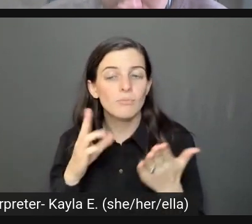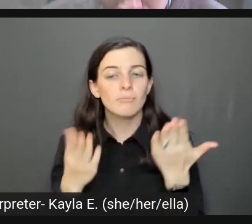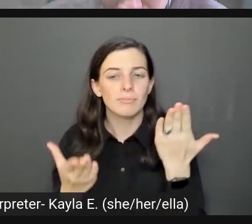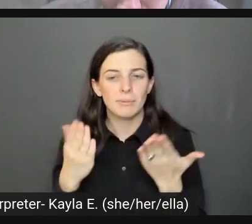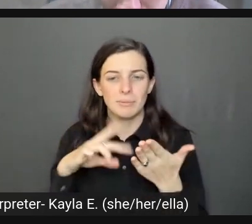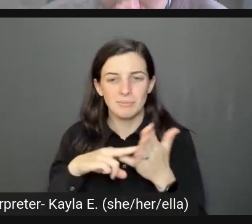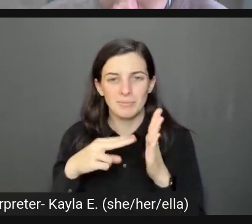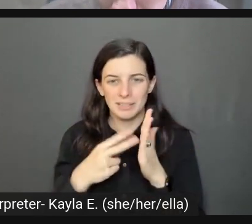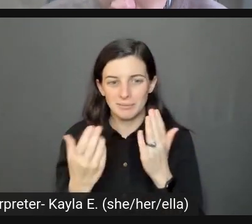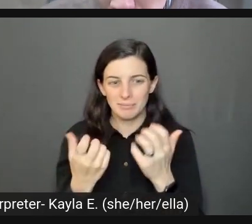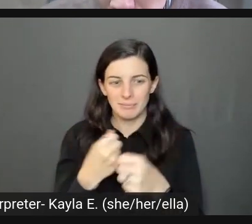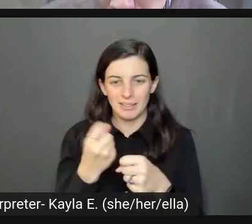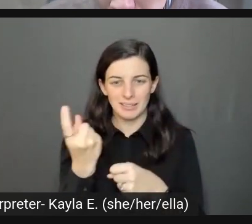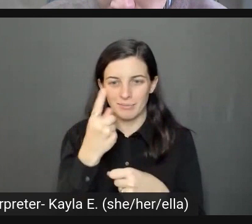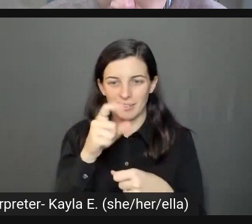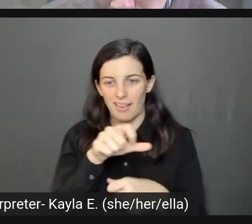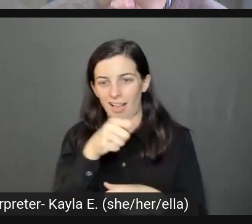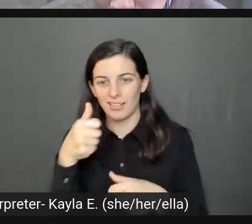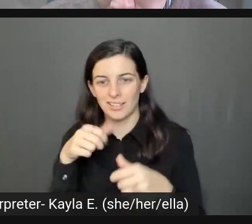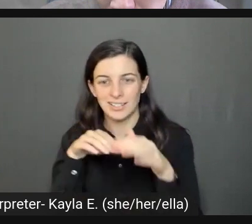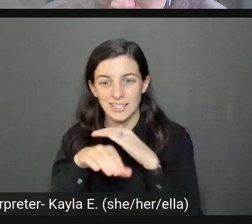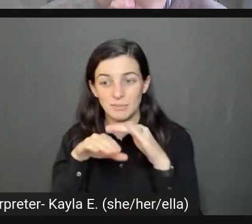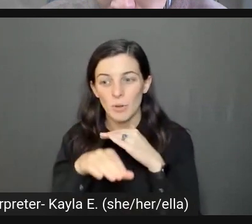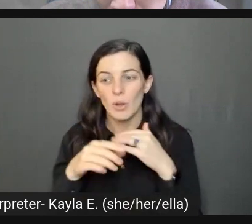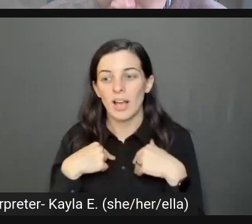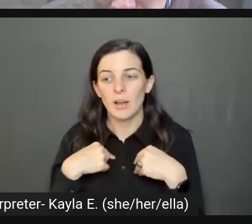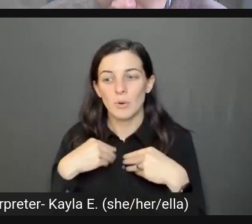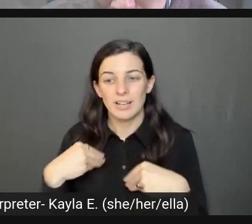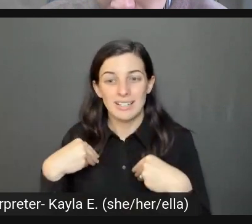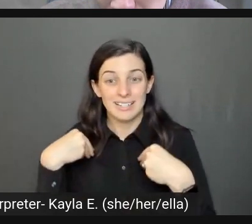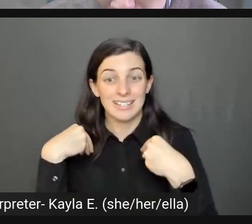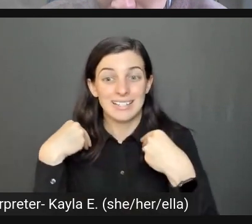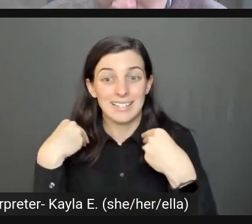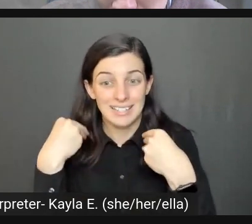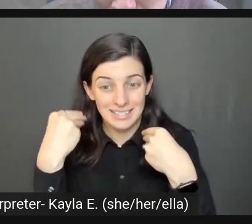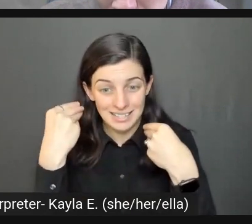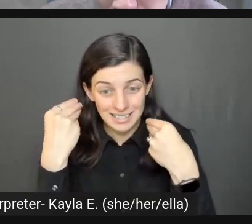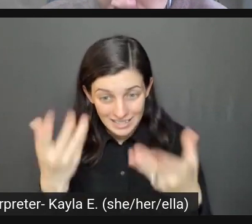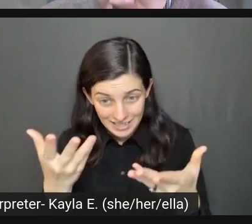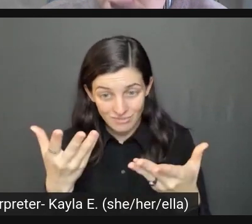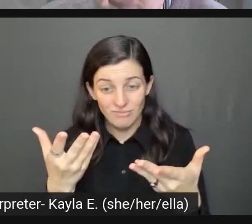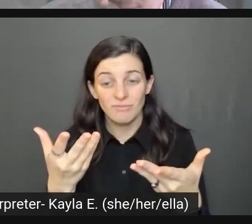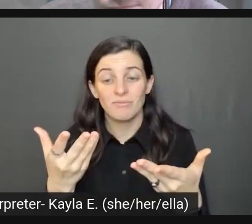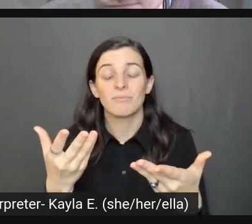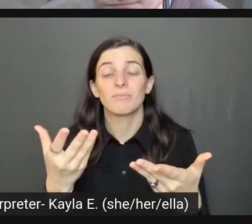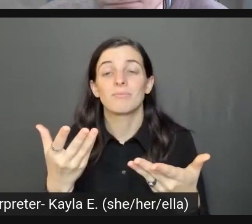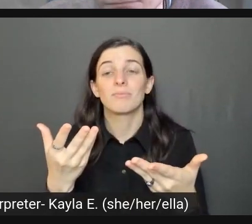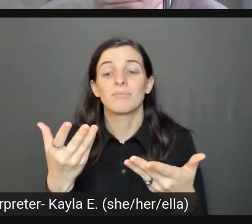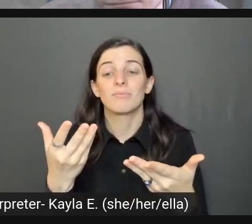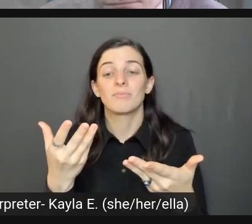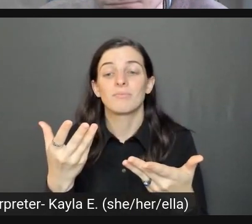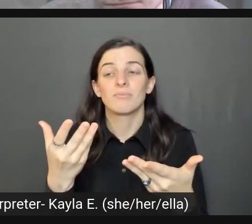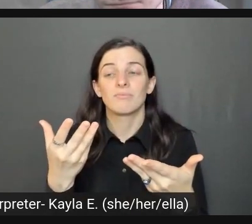I will give him a basic set of tools, and I will inspect the code,